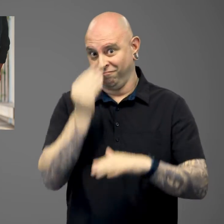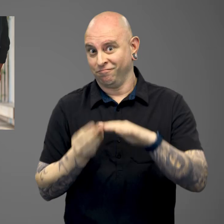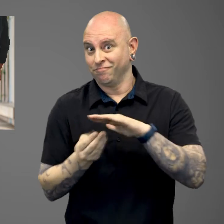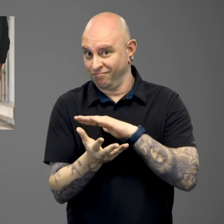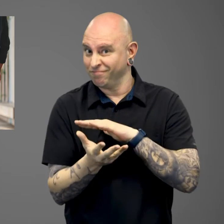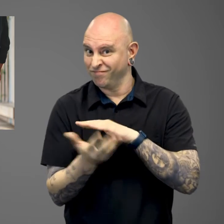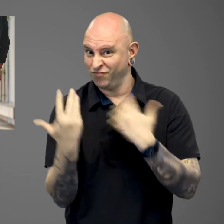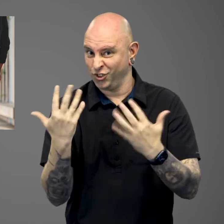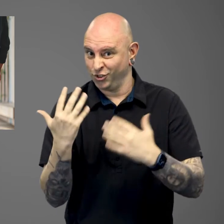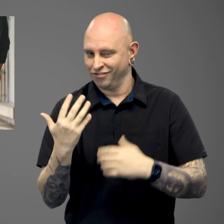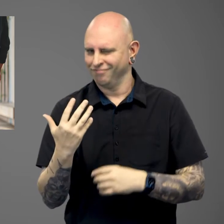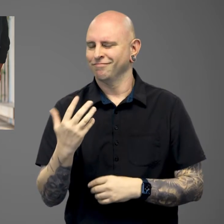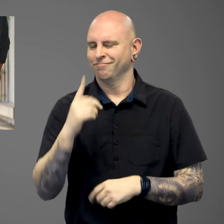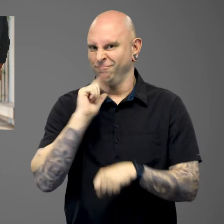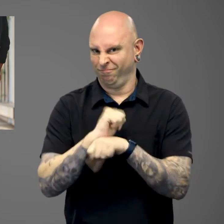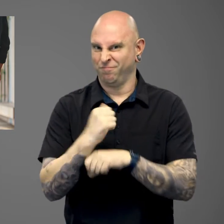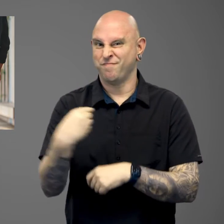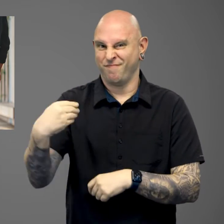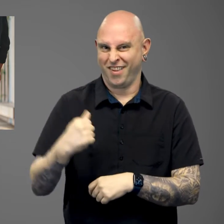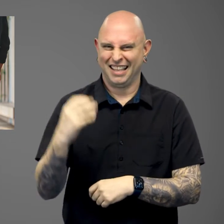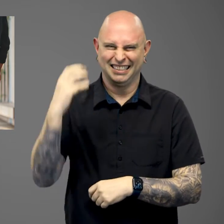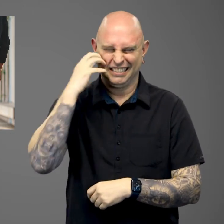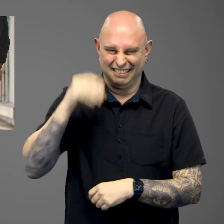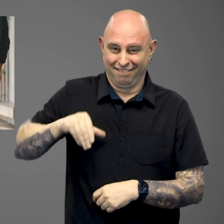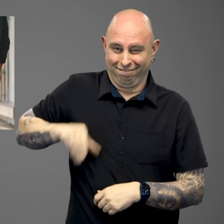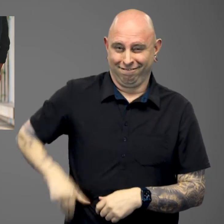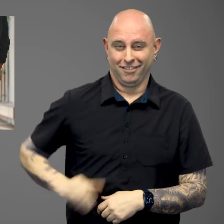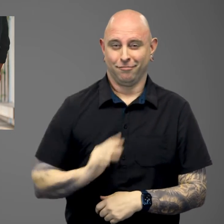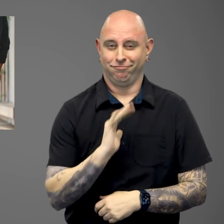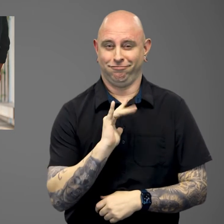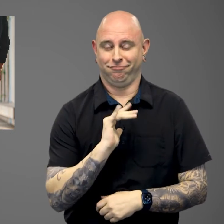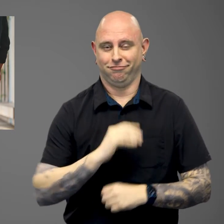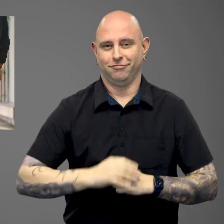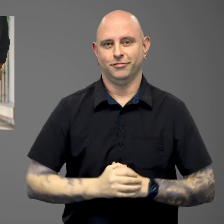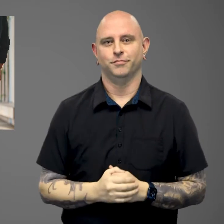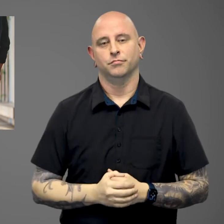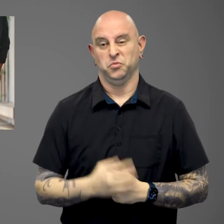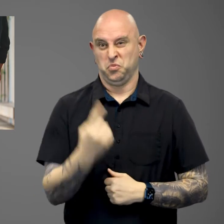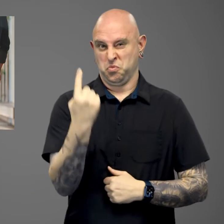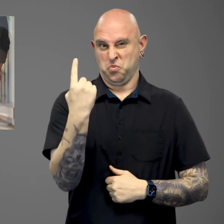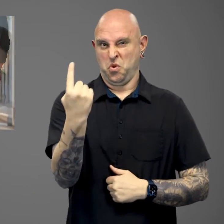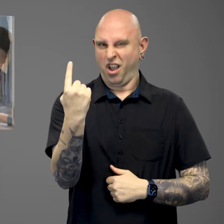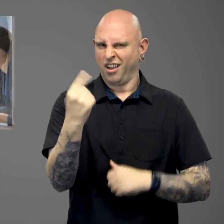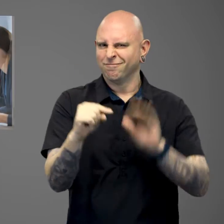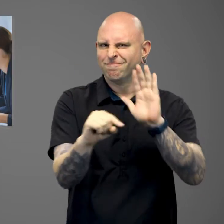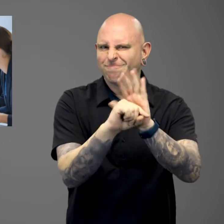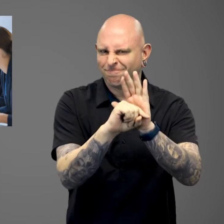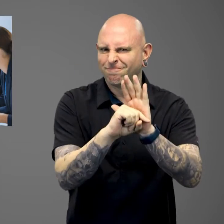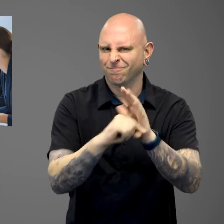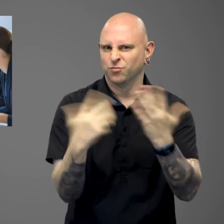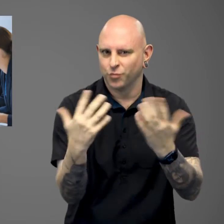Did I mention that it's really great pay?